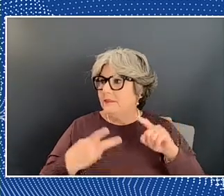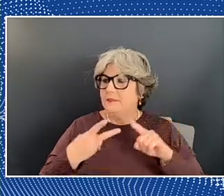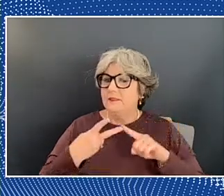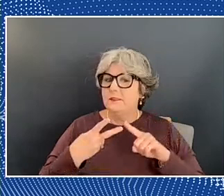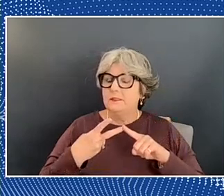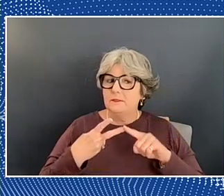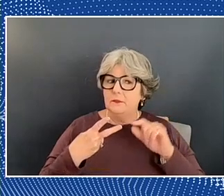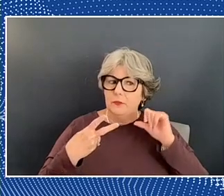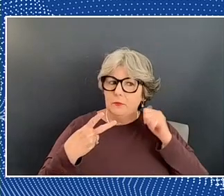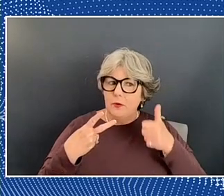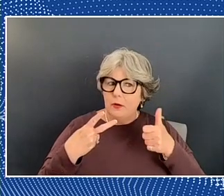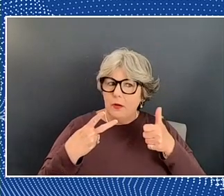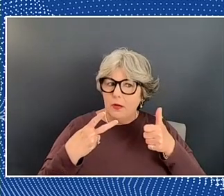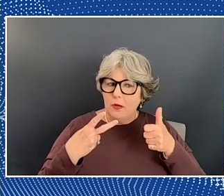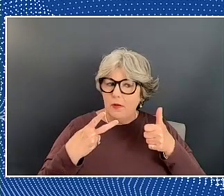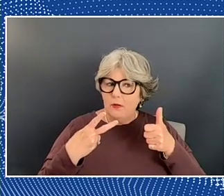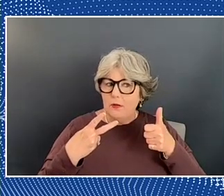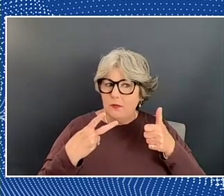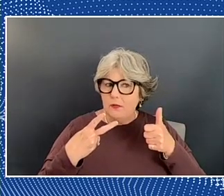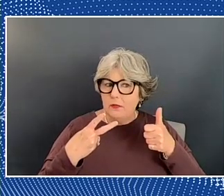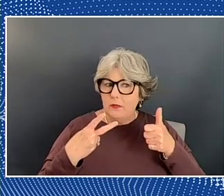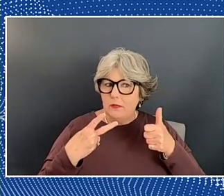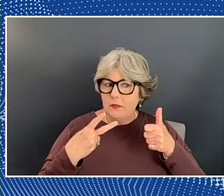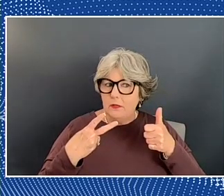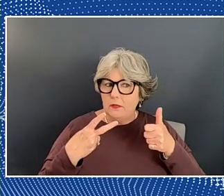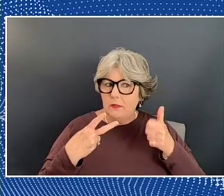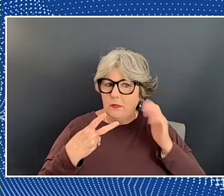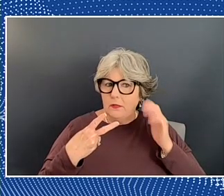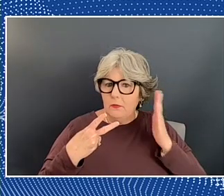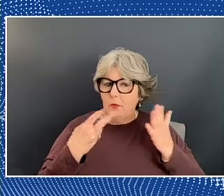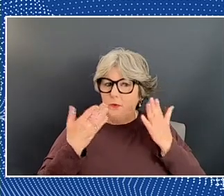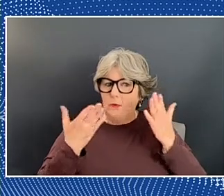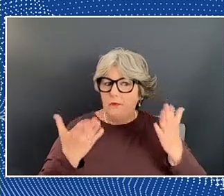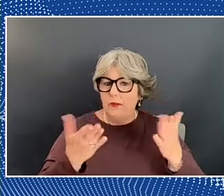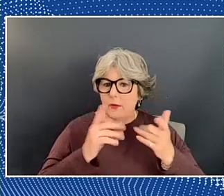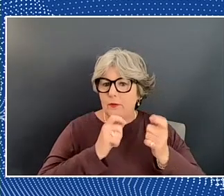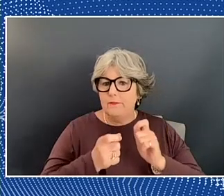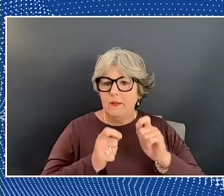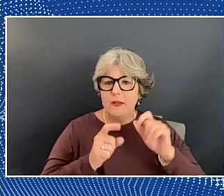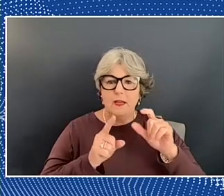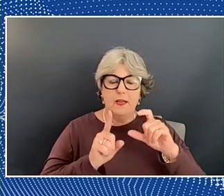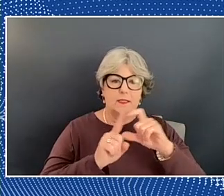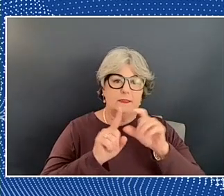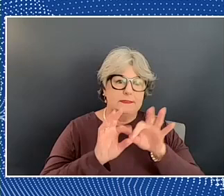the Department planning to provide revised text based upon feedback today and